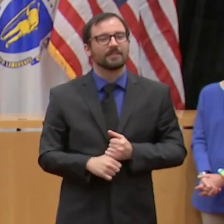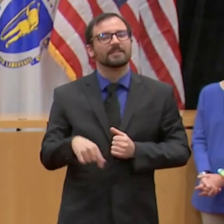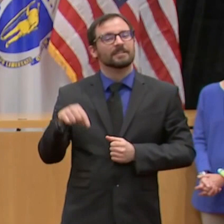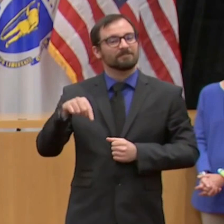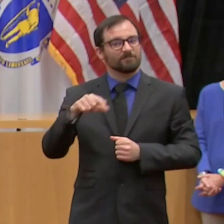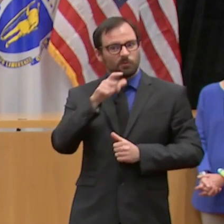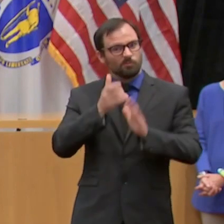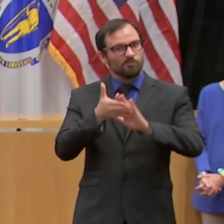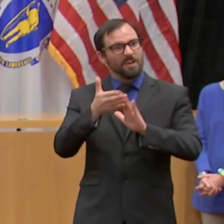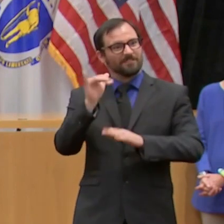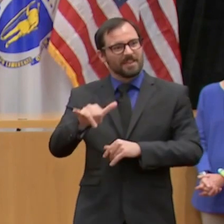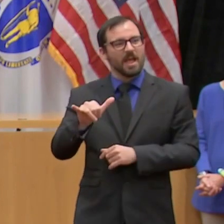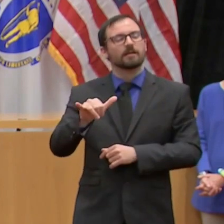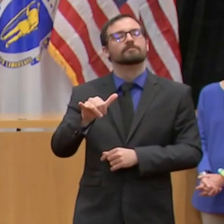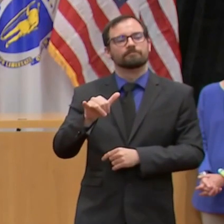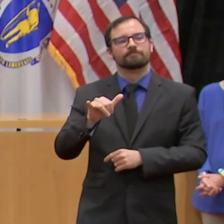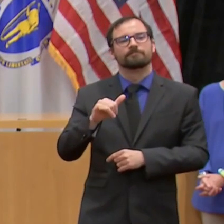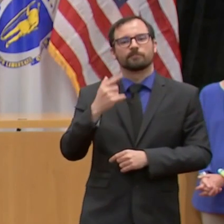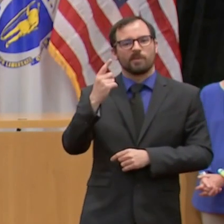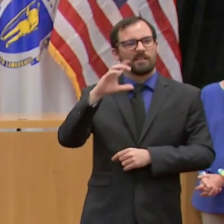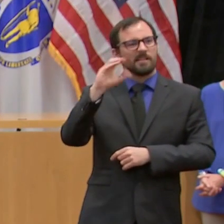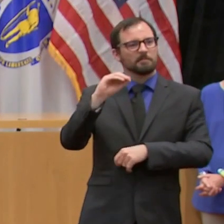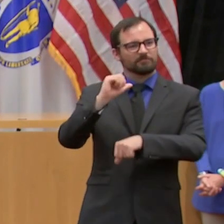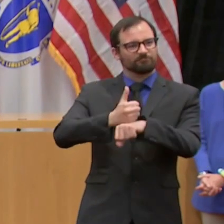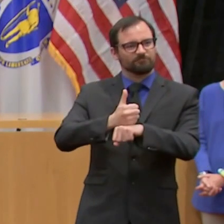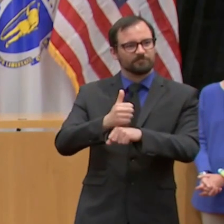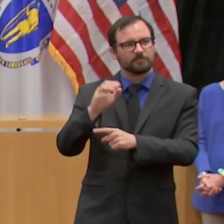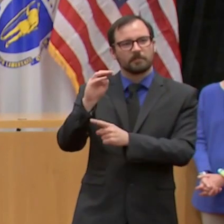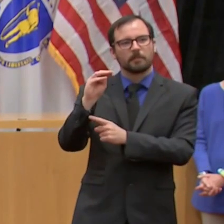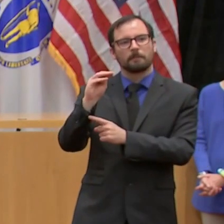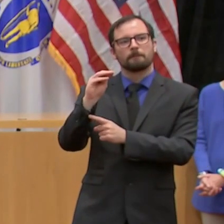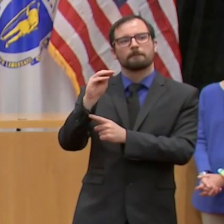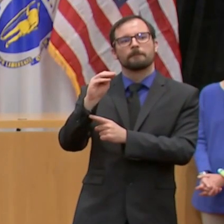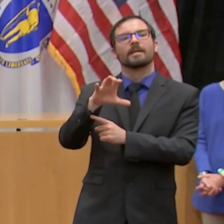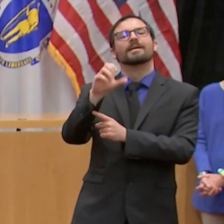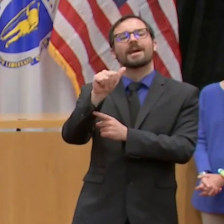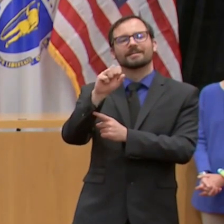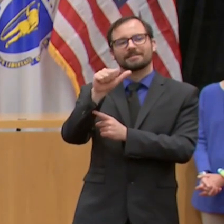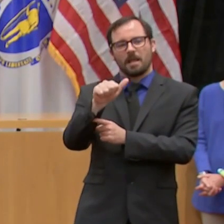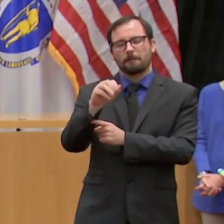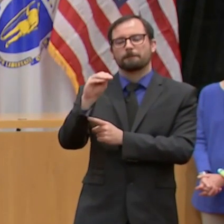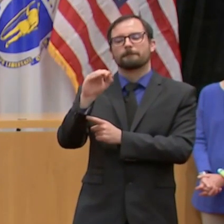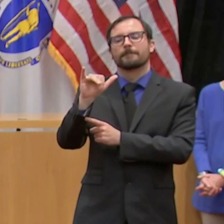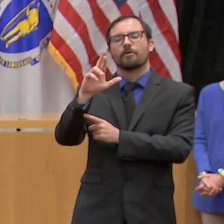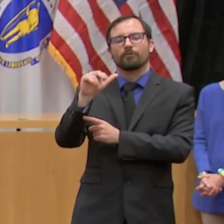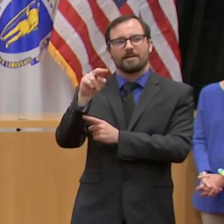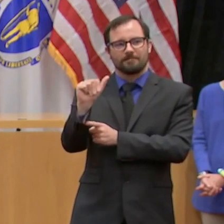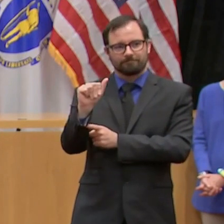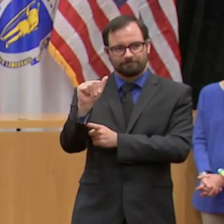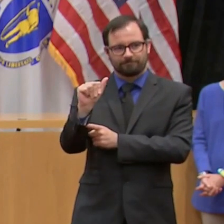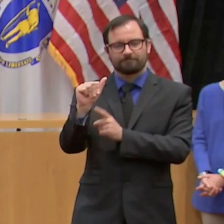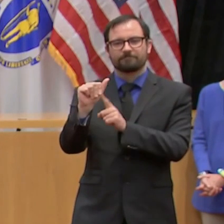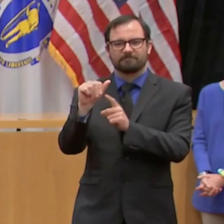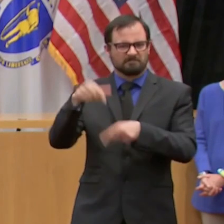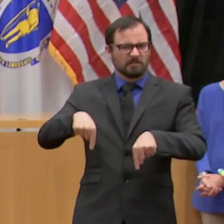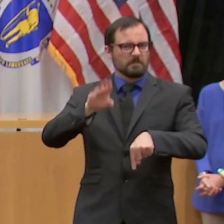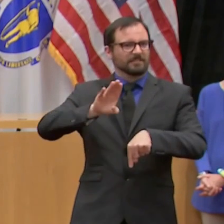SAFELINK WILL CONTINUE TO BE OPERATED IN ITS EXPANDED FORM BY A BOSTON-BASED DOMESTIC VIOLENCE PROVIDER.